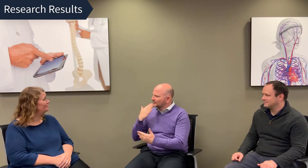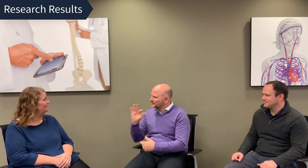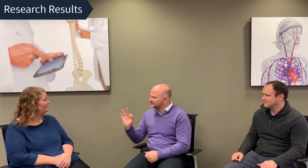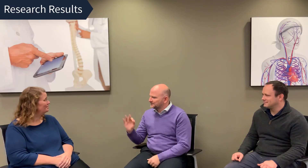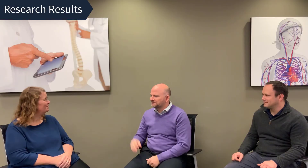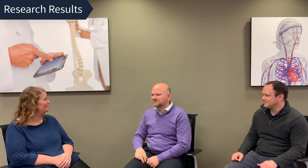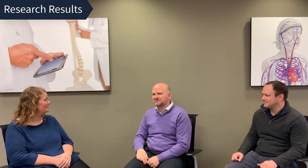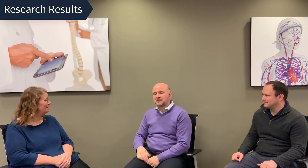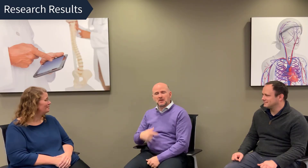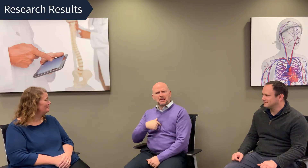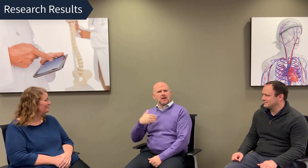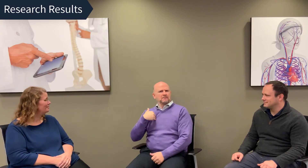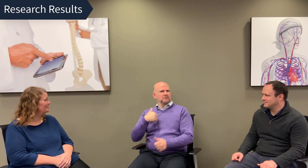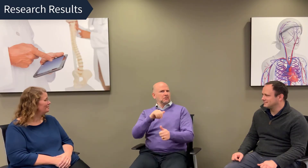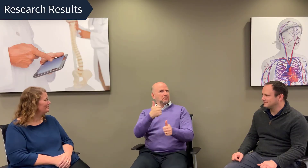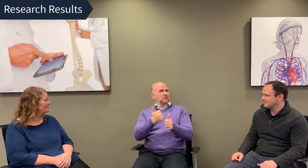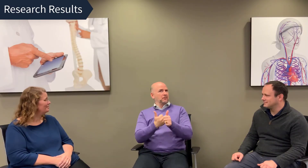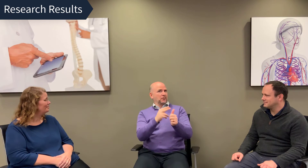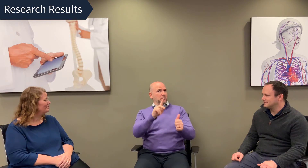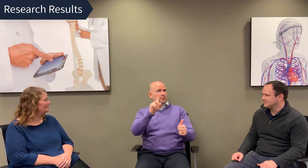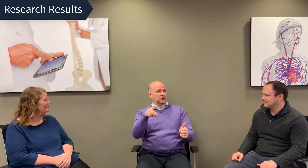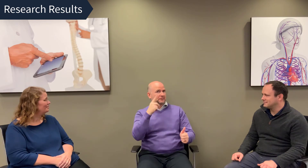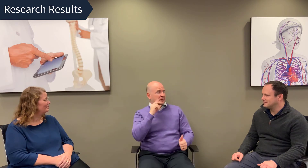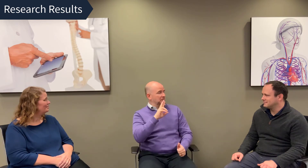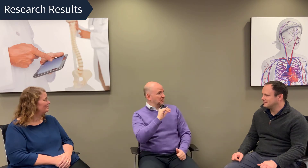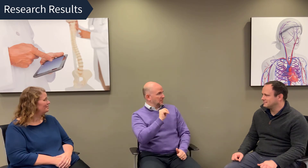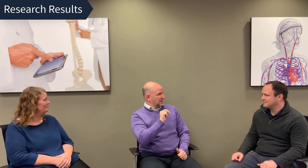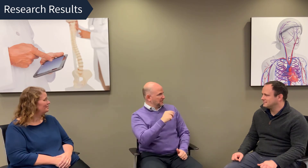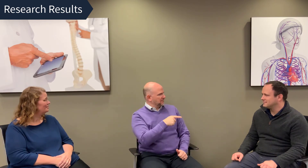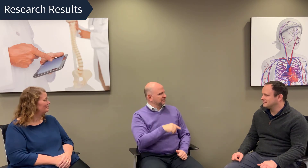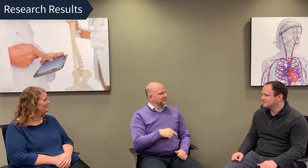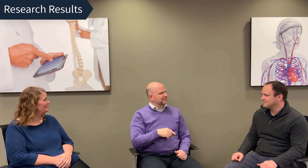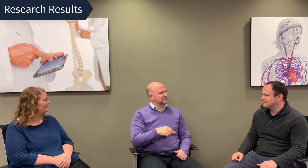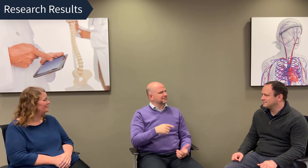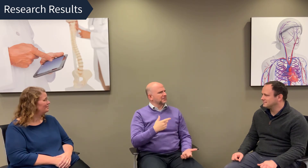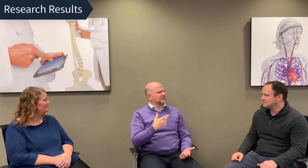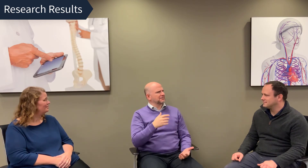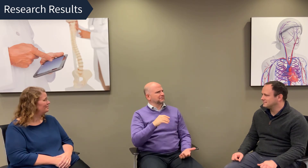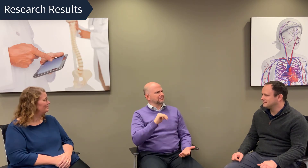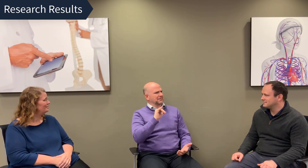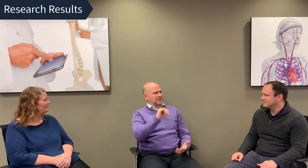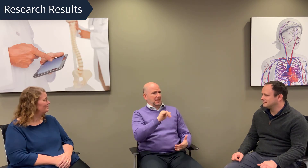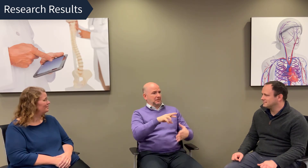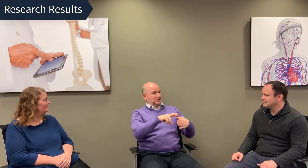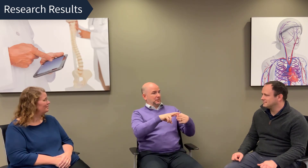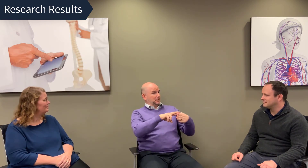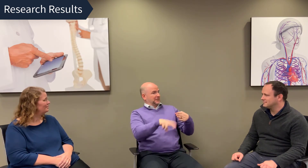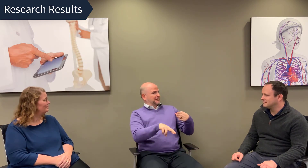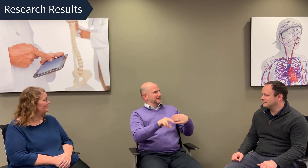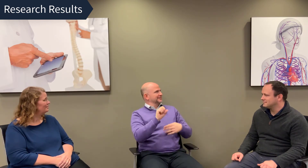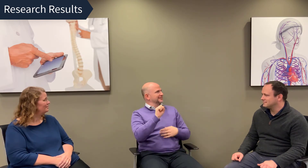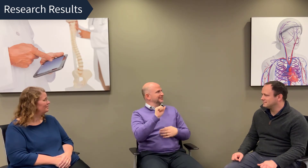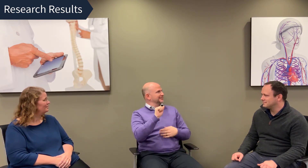Thank you. Now I have a follow up question for Ryan. Were there any